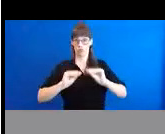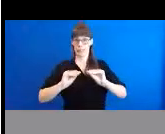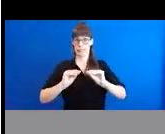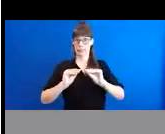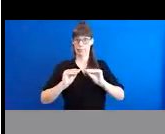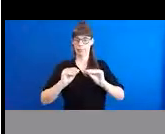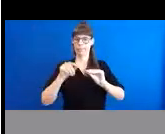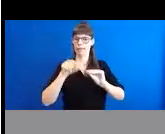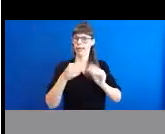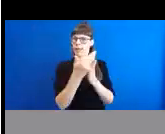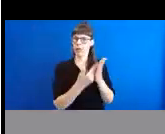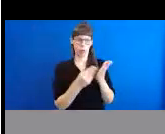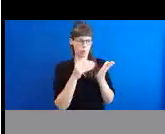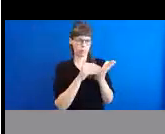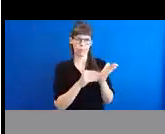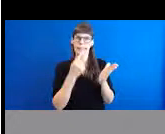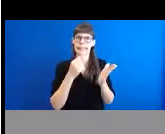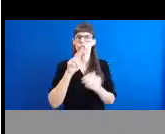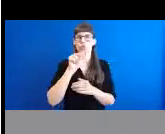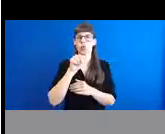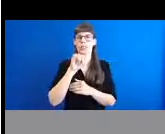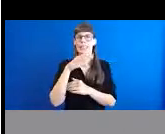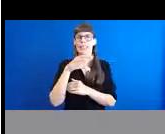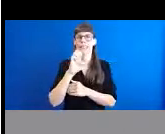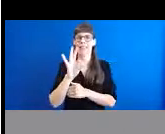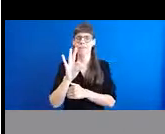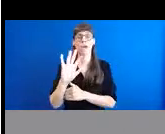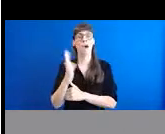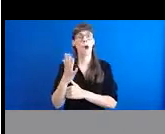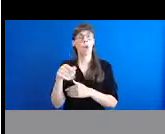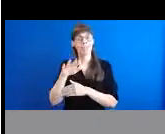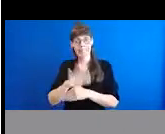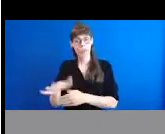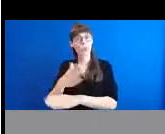different approaches. For example, concerning the topic of